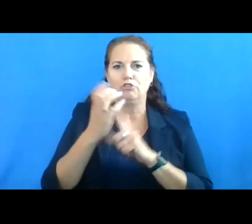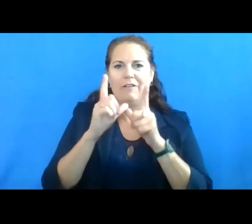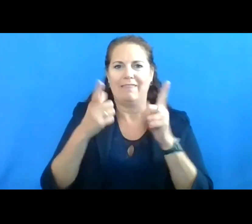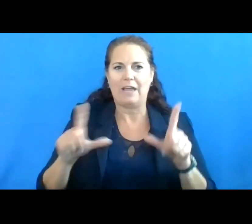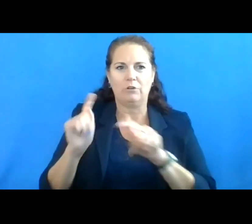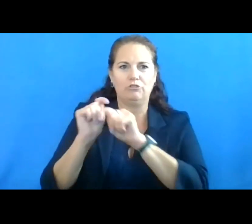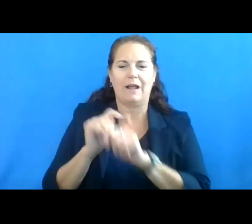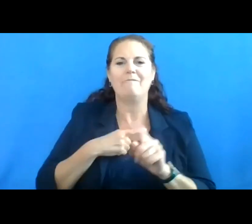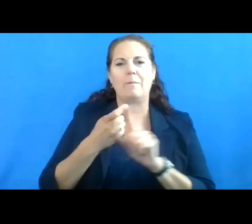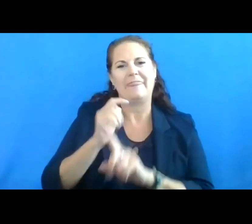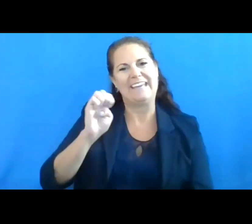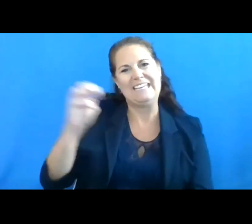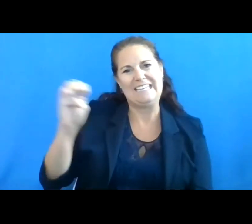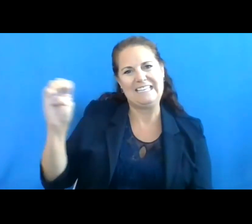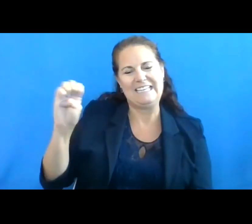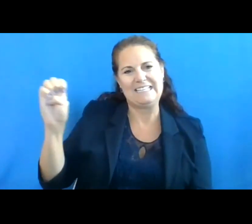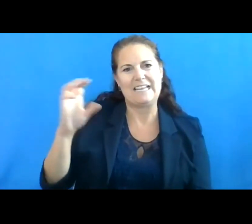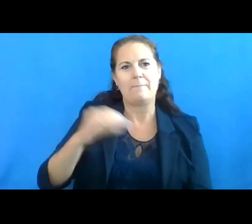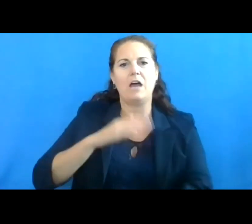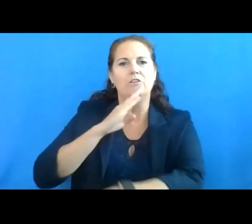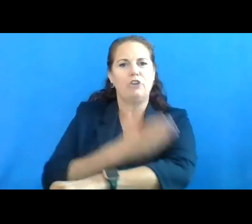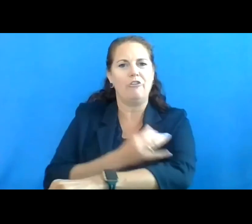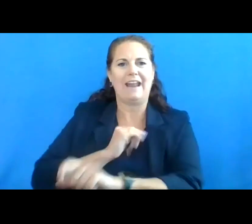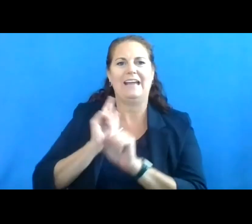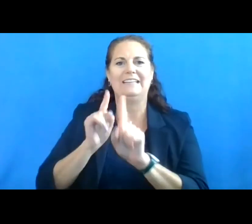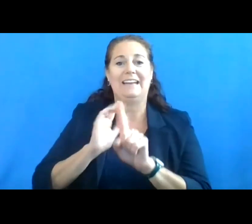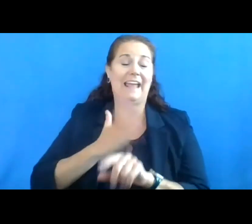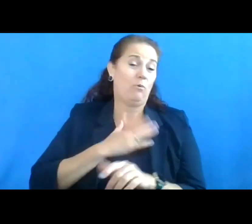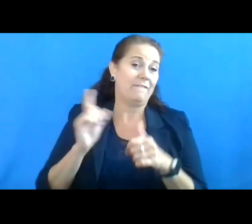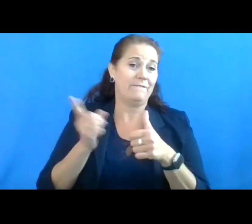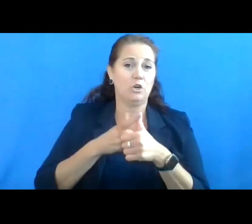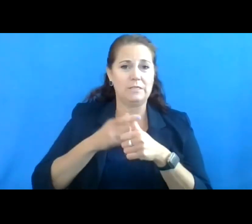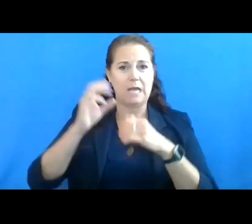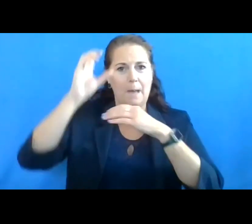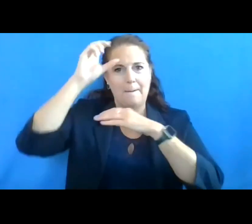I’m from the east. And my daughter and I attended our first moon ceremony in May.